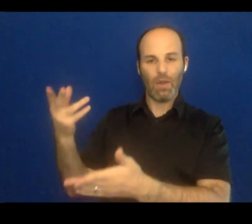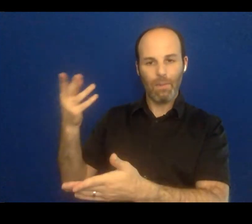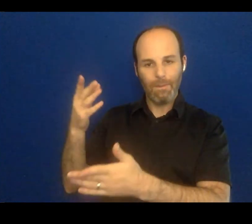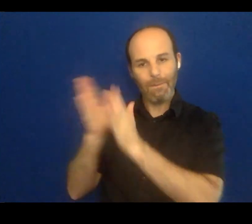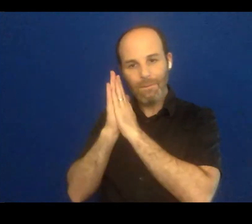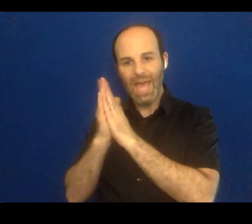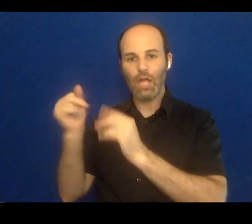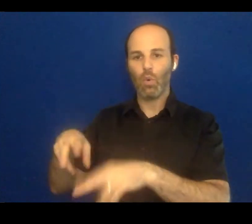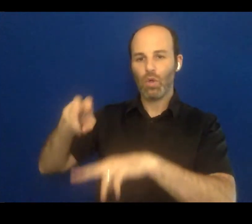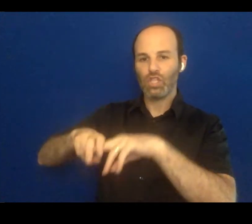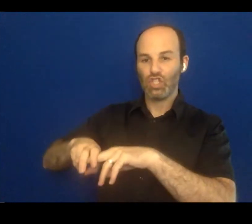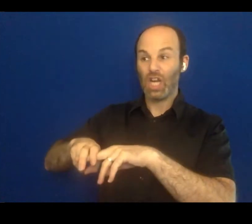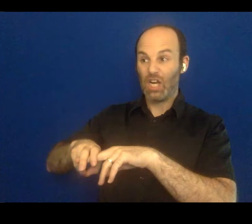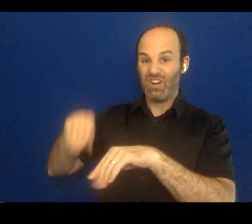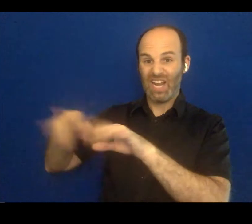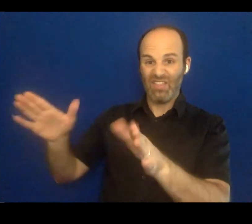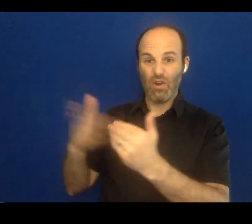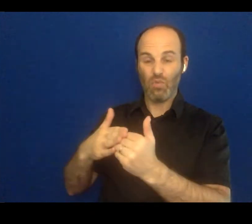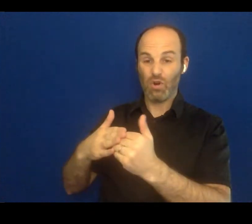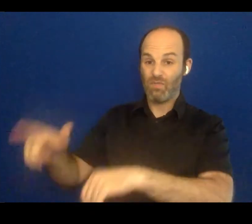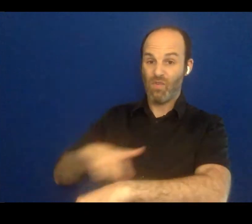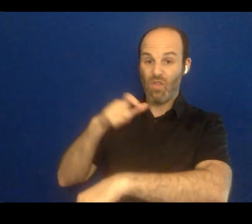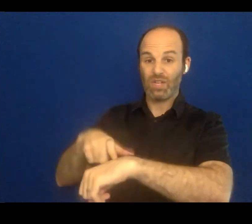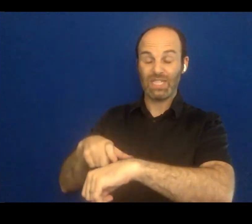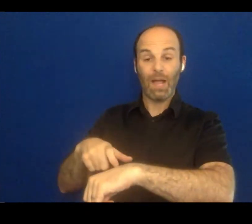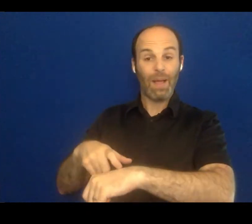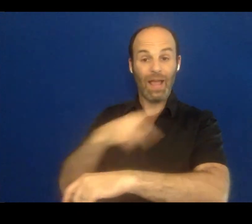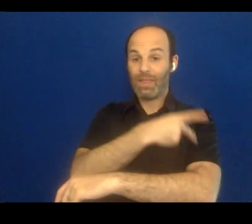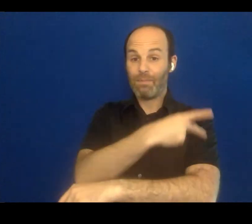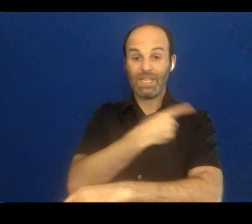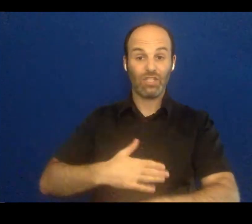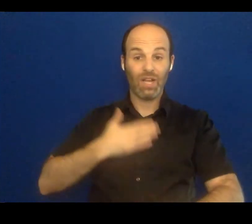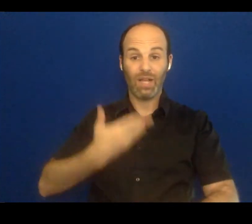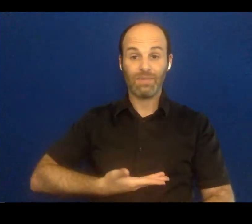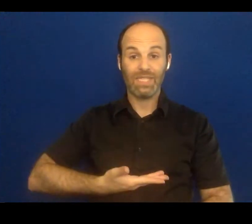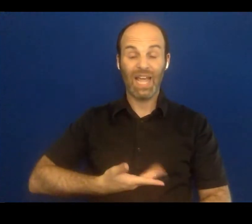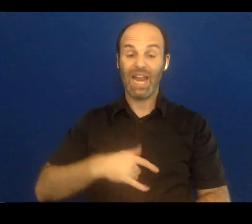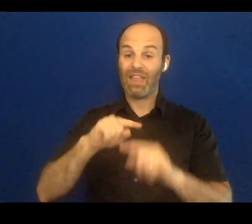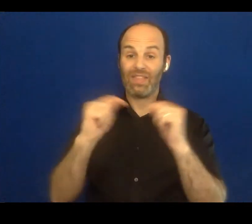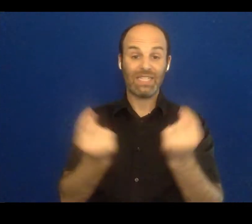BED OR IN THE CHAIR ALL OF THE TIME FOR A WHILE AND THE PATIENT WAS UPSET UP THIS.